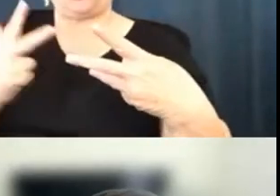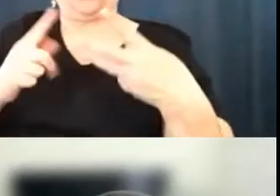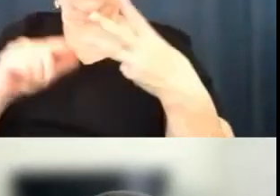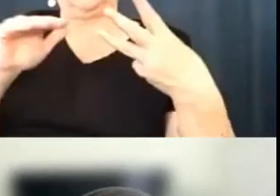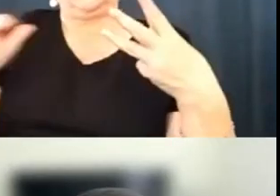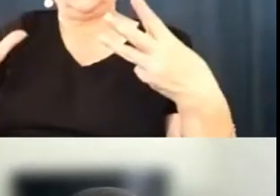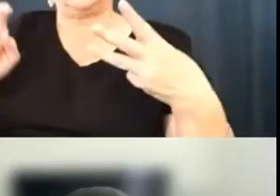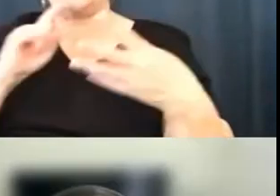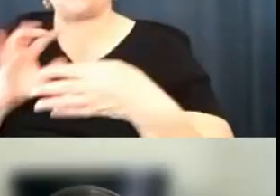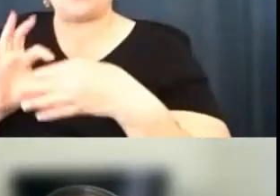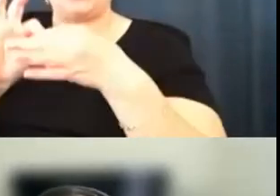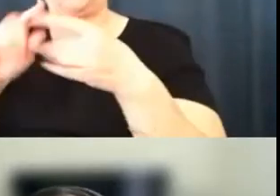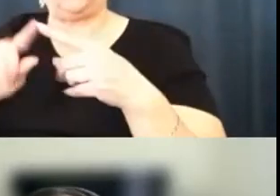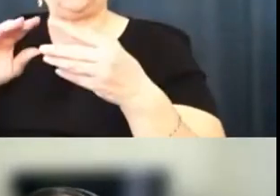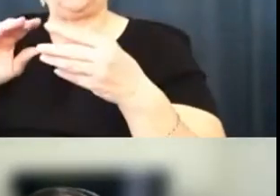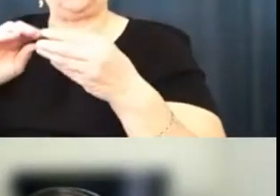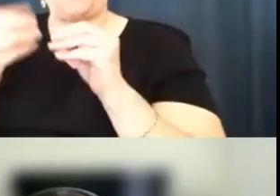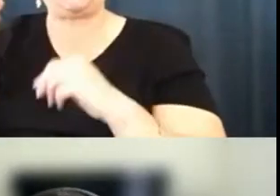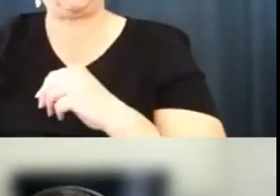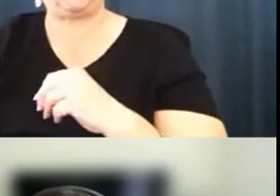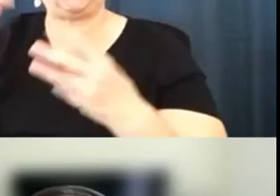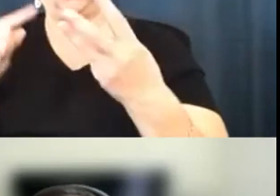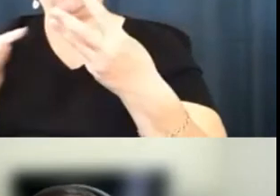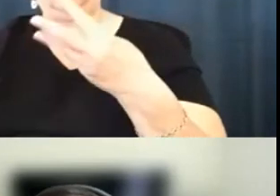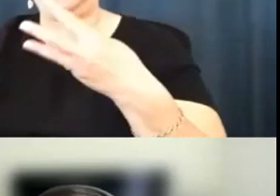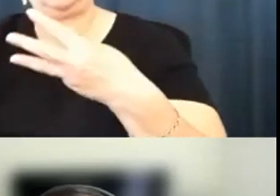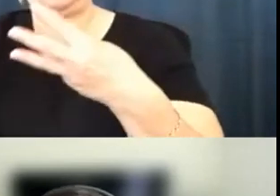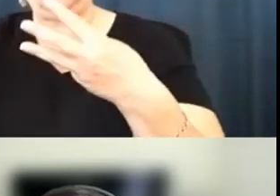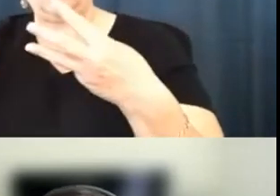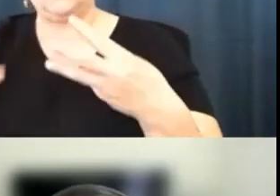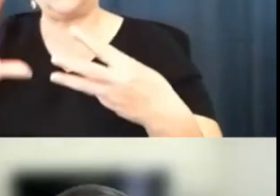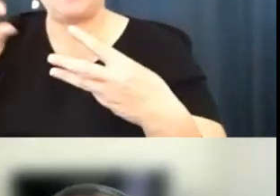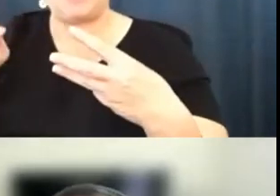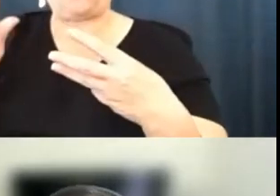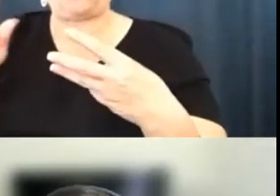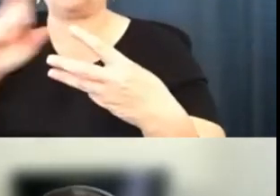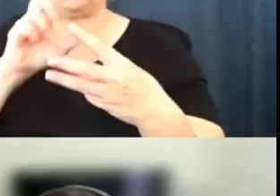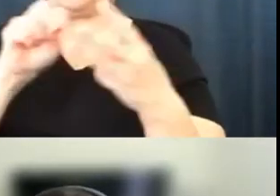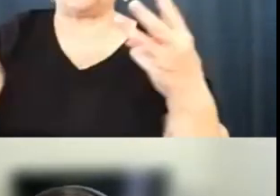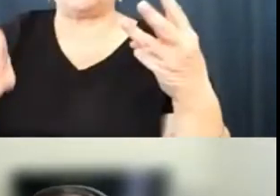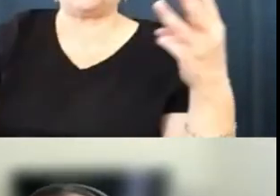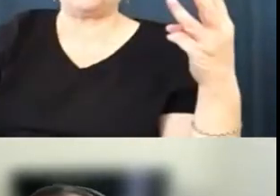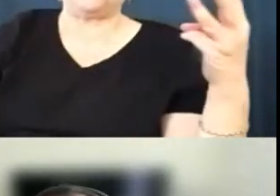again to the heading level two. So the outline format, you shouldn't skip a bunch of levels, you shouldn't randomly place things.